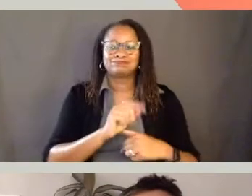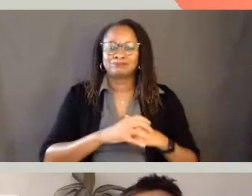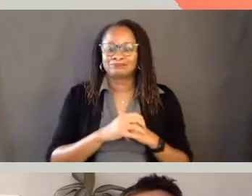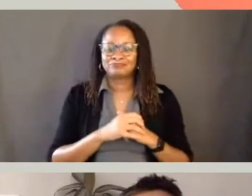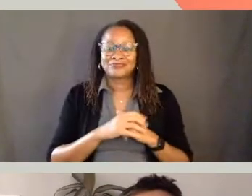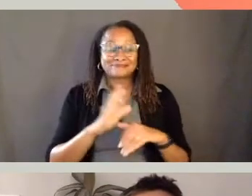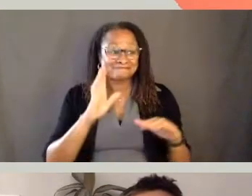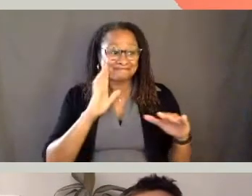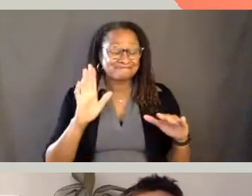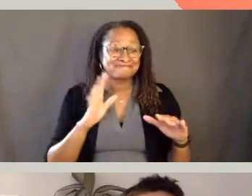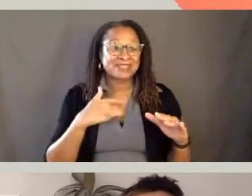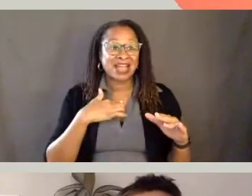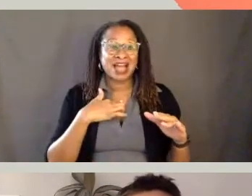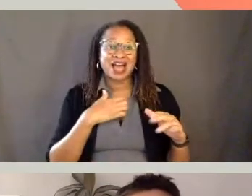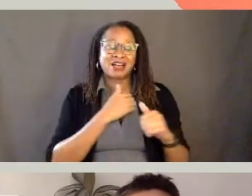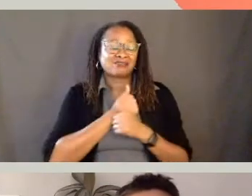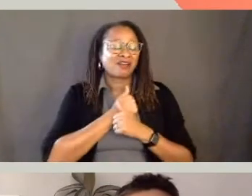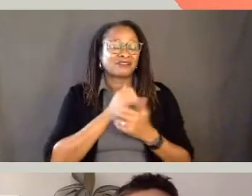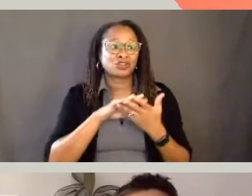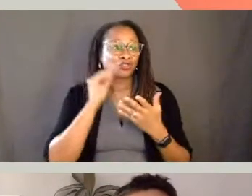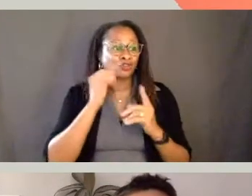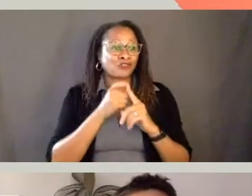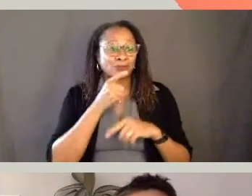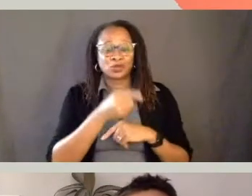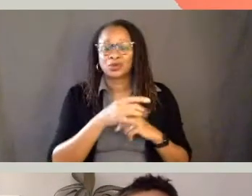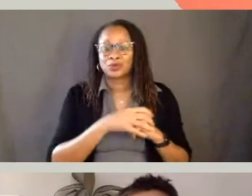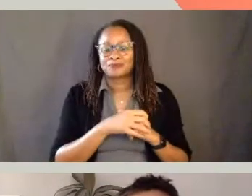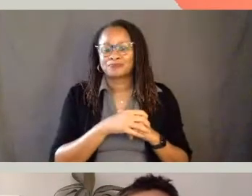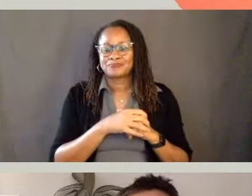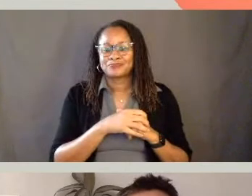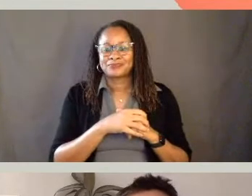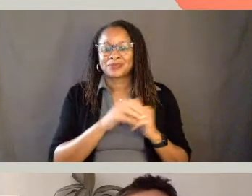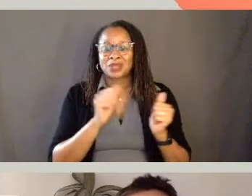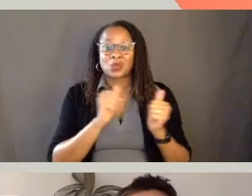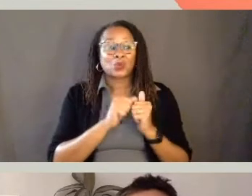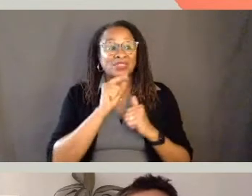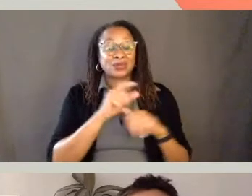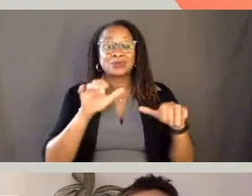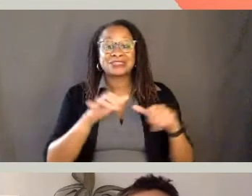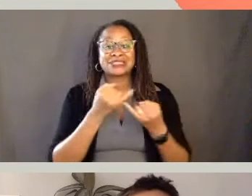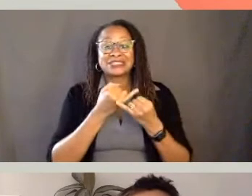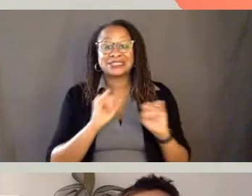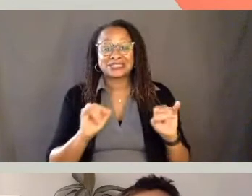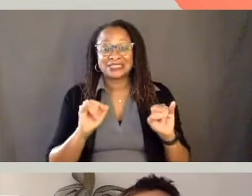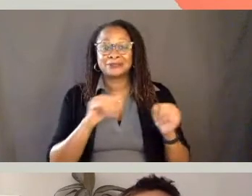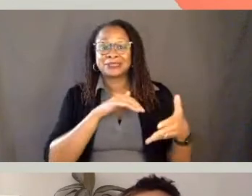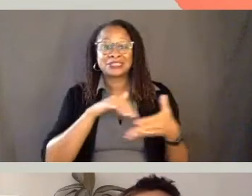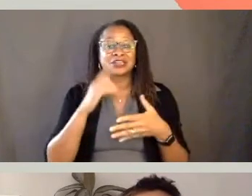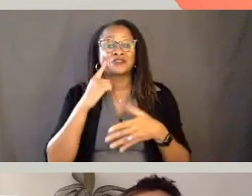you know, I said, "Hey, I would love to learn from you." And with him we did independent study for about two years.